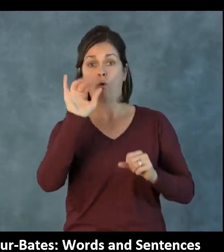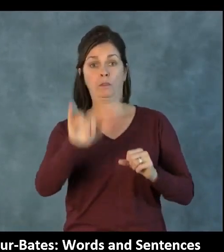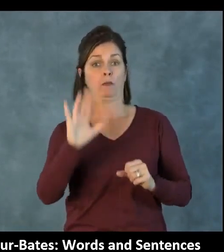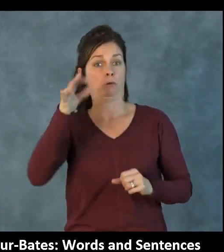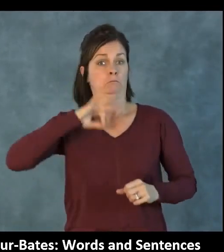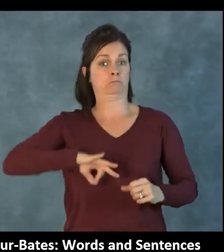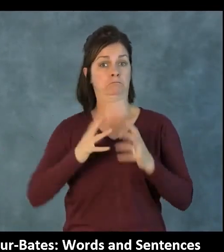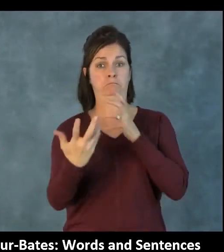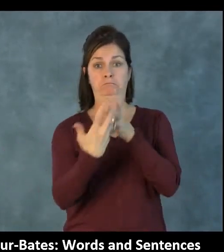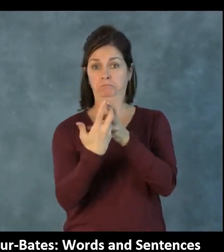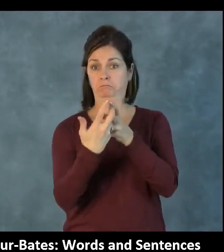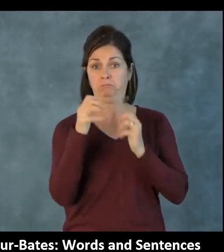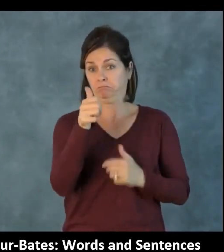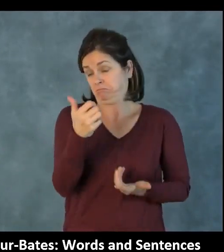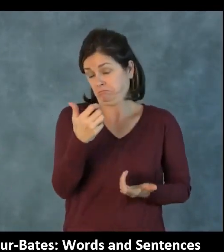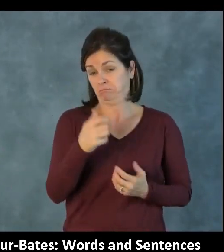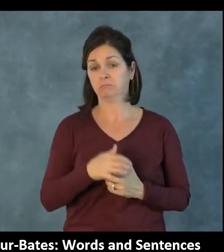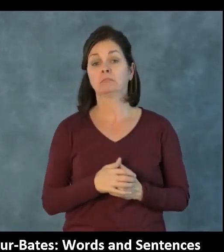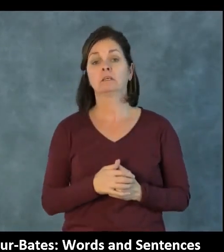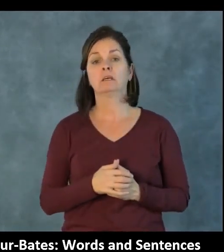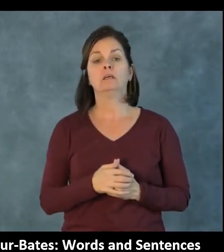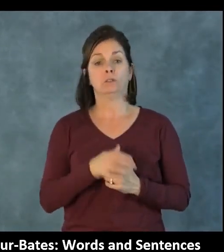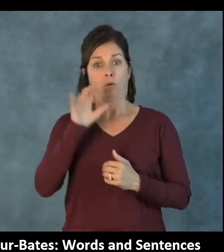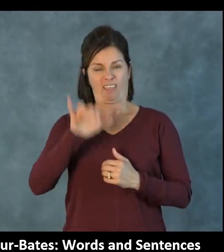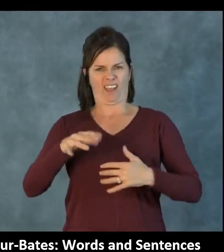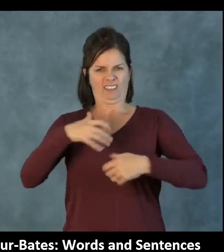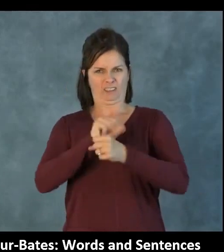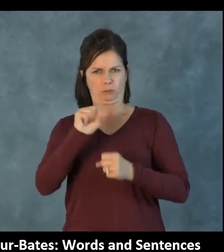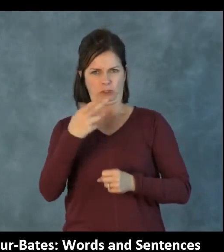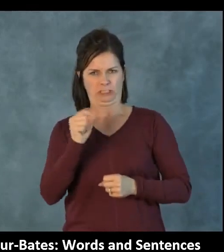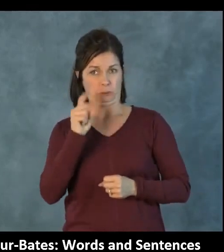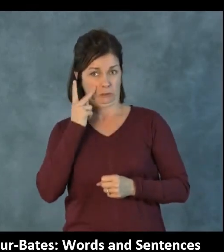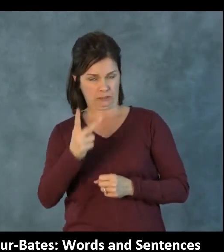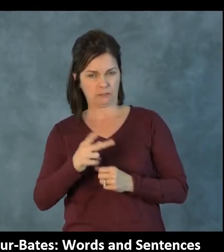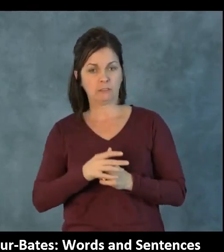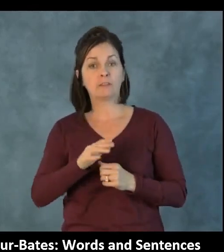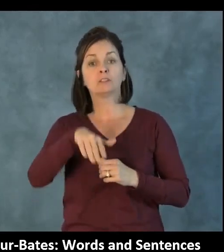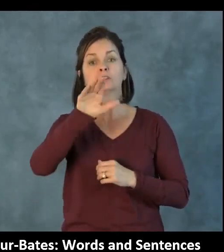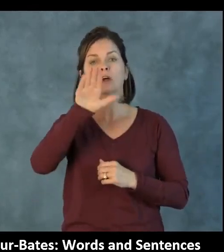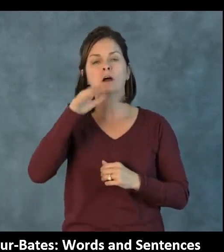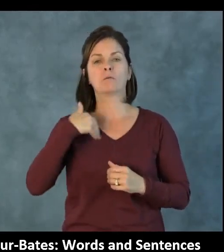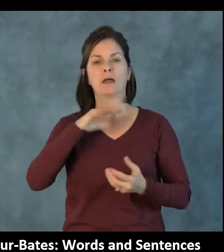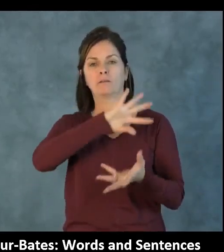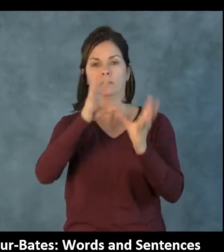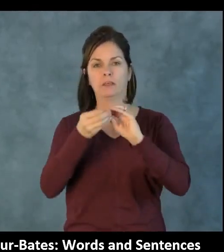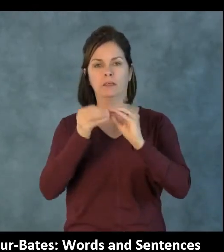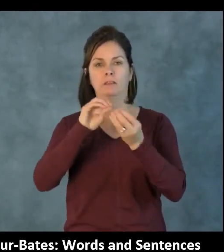On our summary sheet up at the top, we have the number of words that Nicholas is producing.